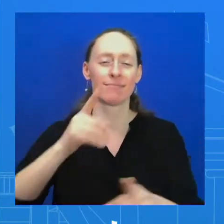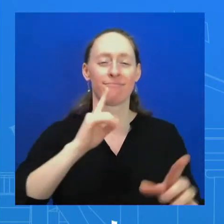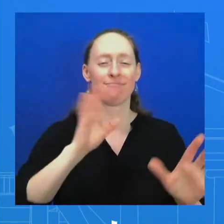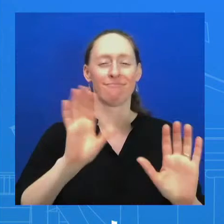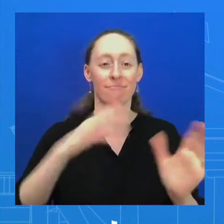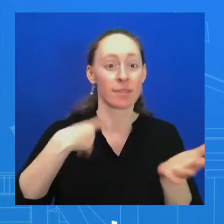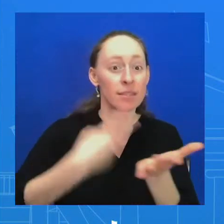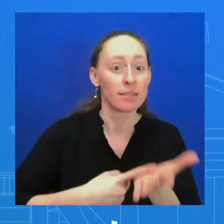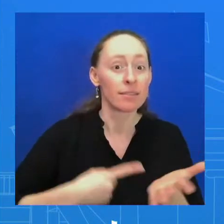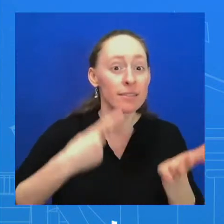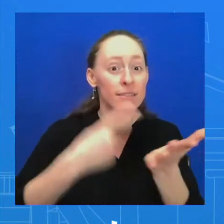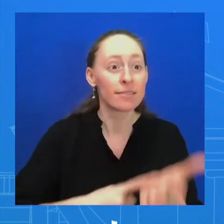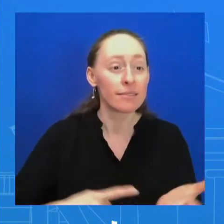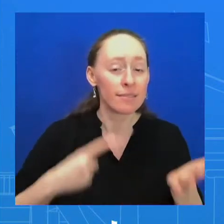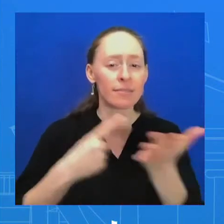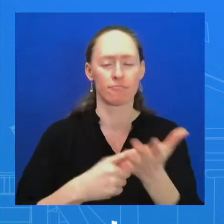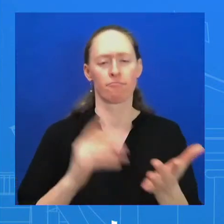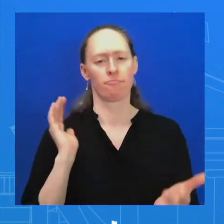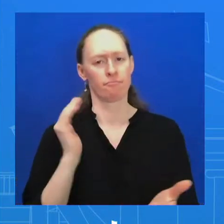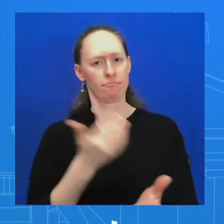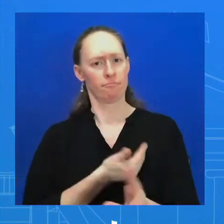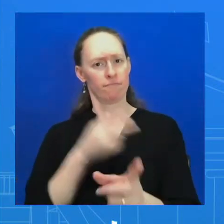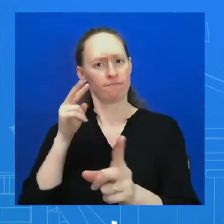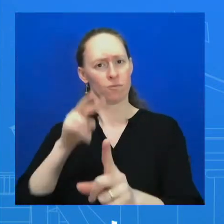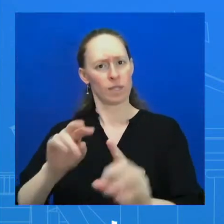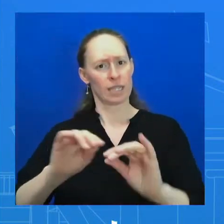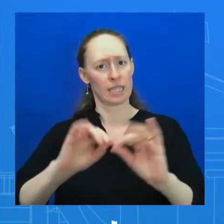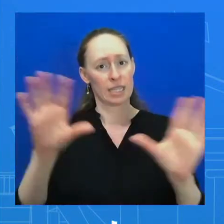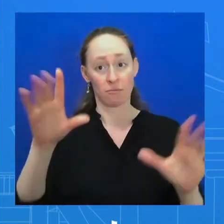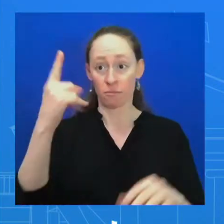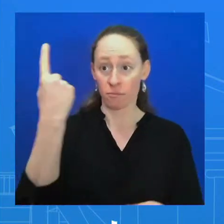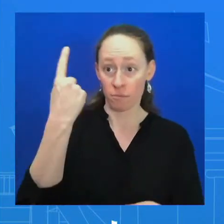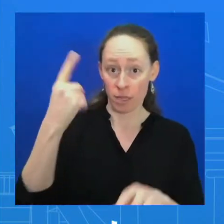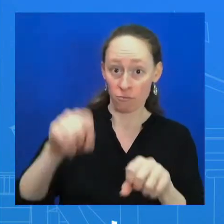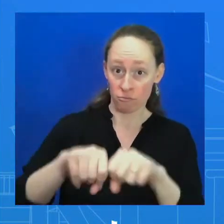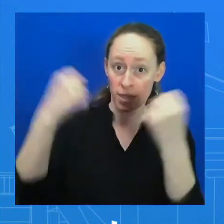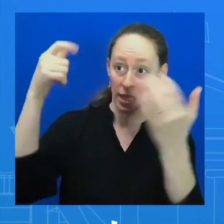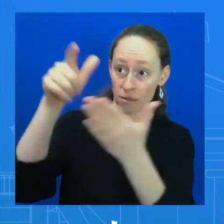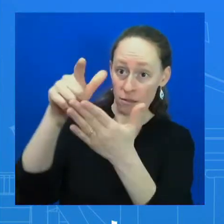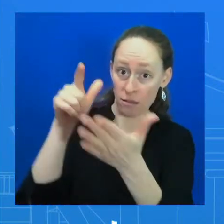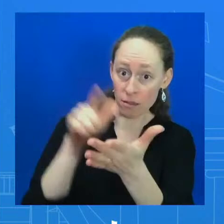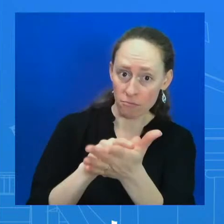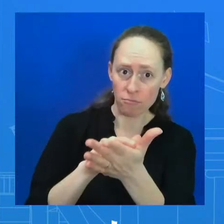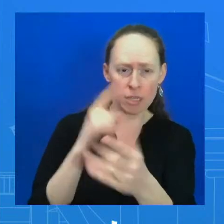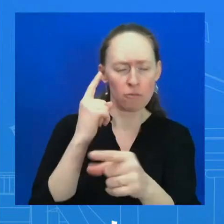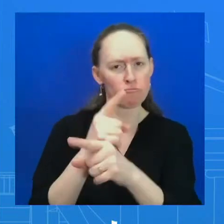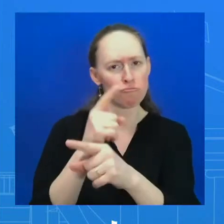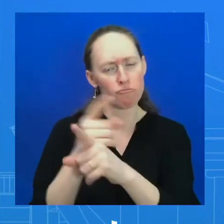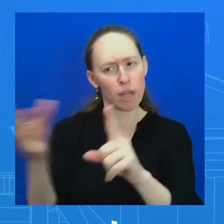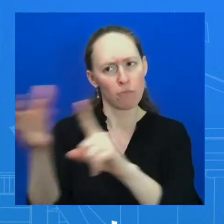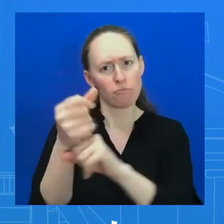needs to be held accountable. That's what this Pr- -- the President believes. And we are certainly very much --